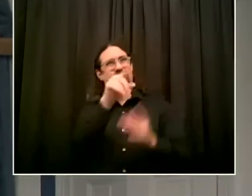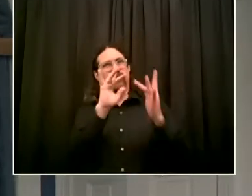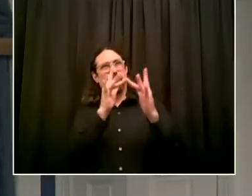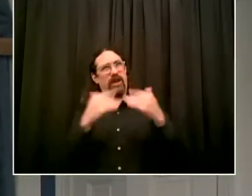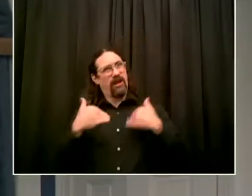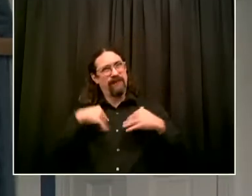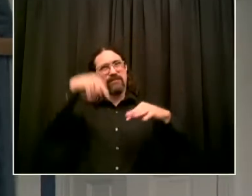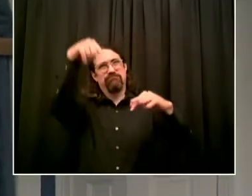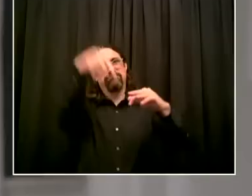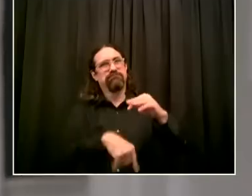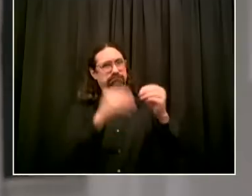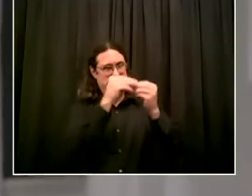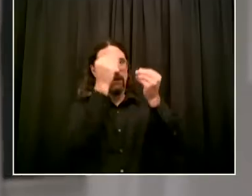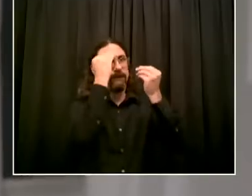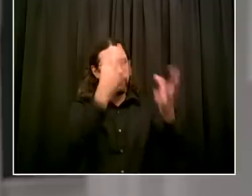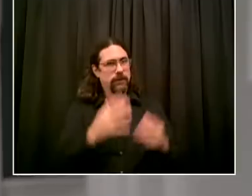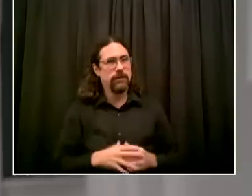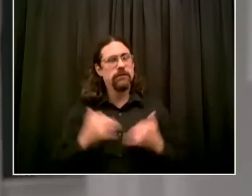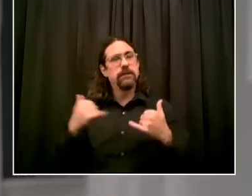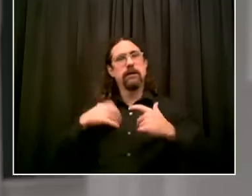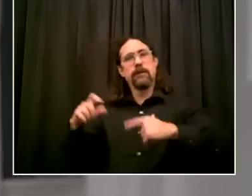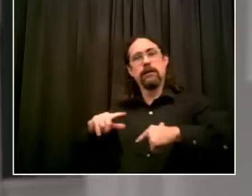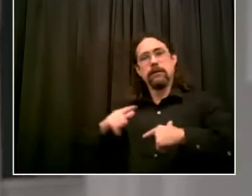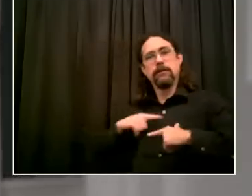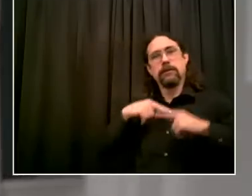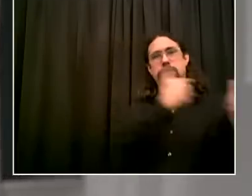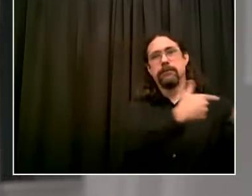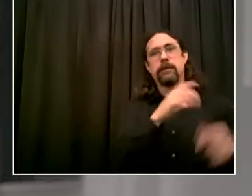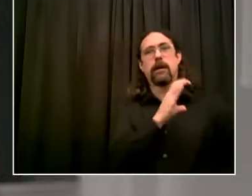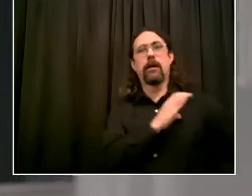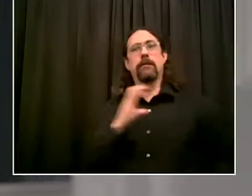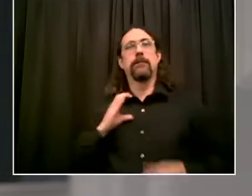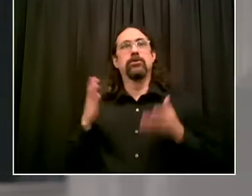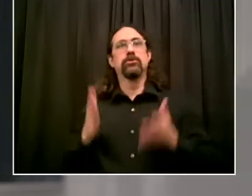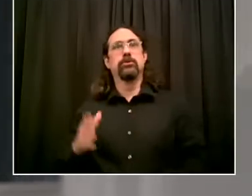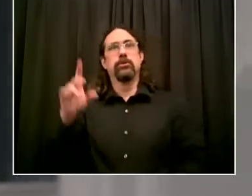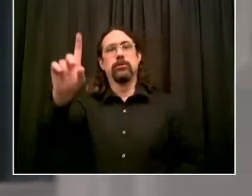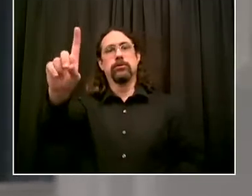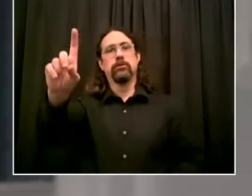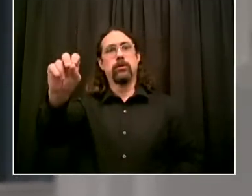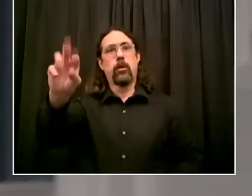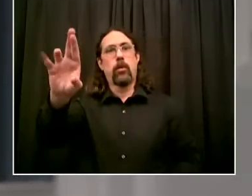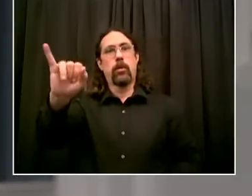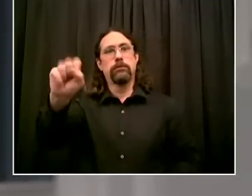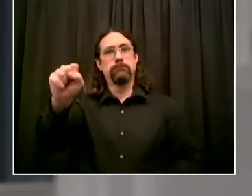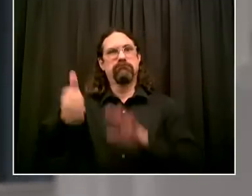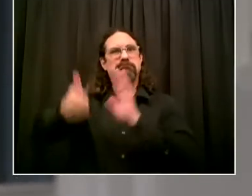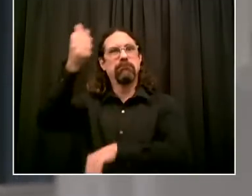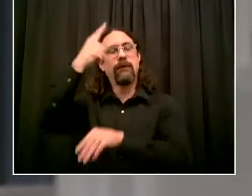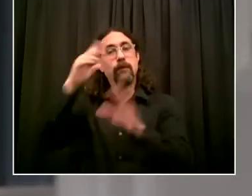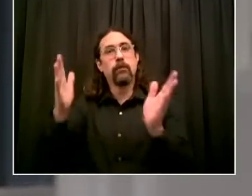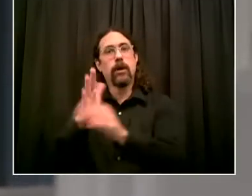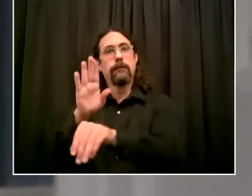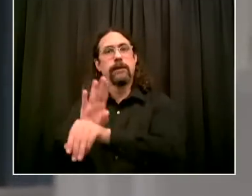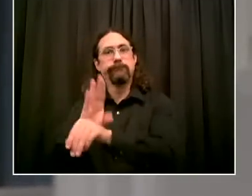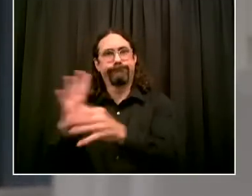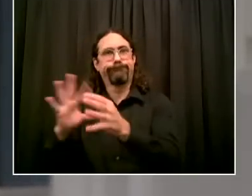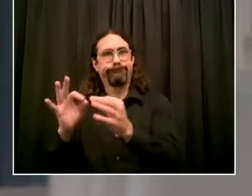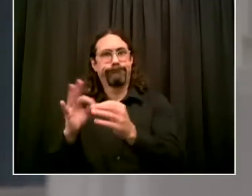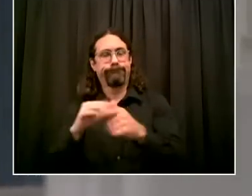LET'S TURN IT OVER TO THE COMMISSIONER. THANK YOU SO